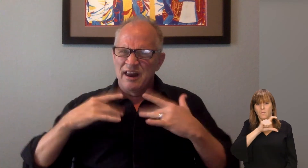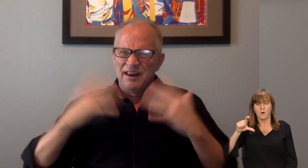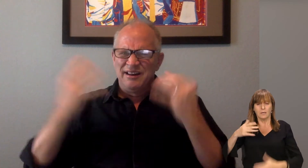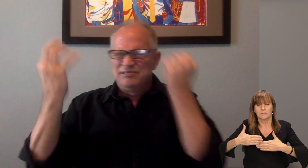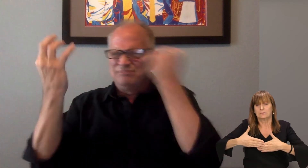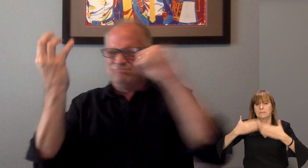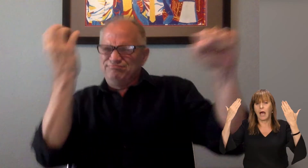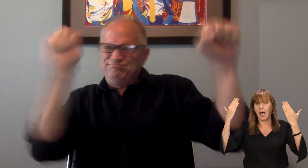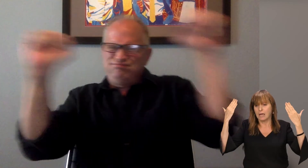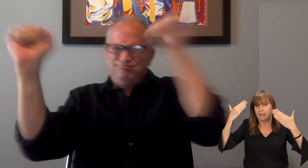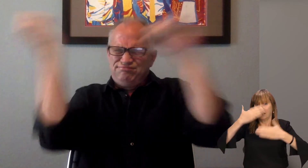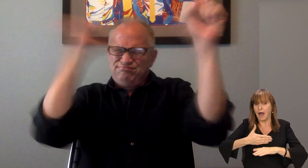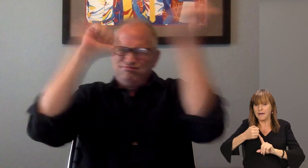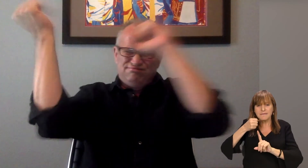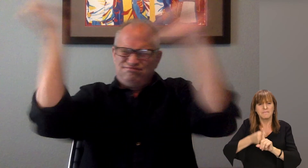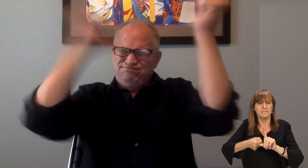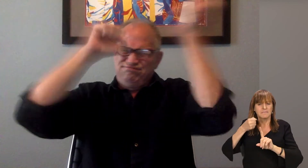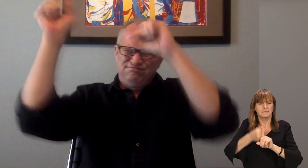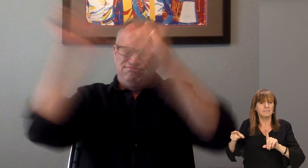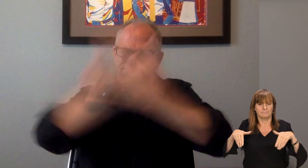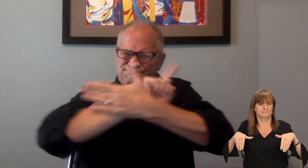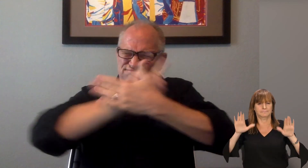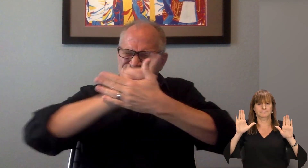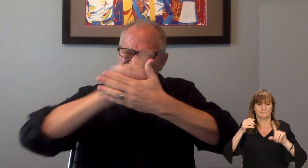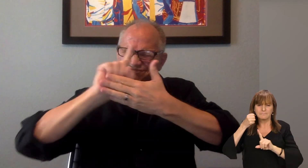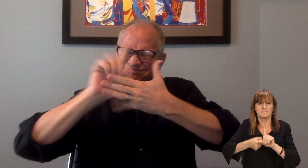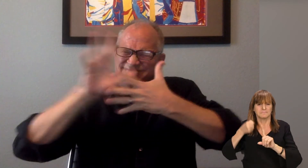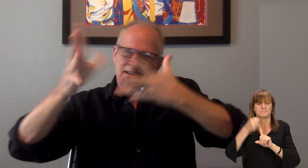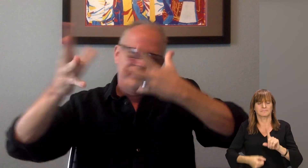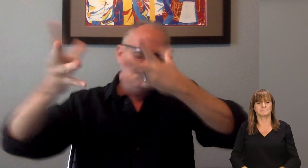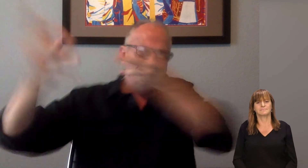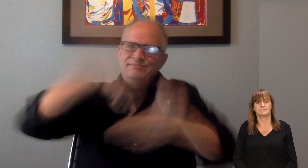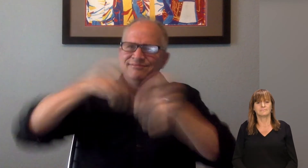Deaf communities protested for a whole week,